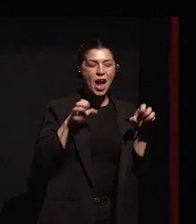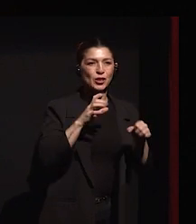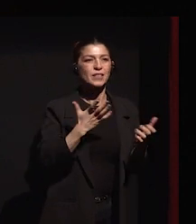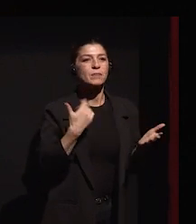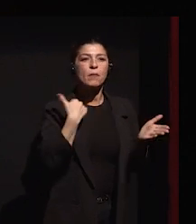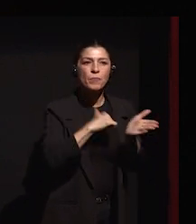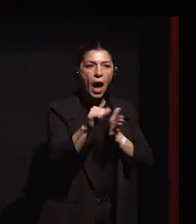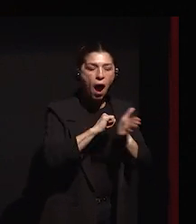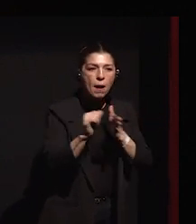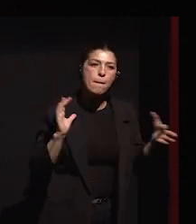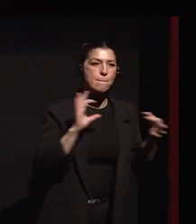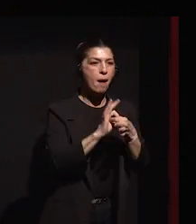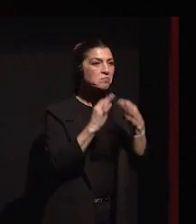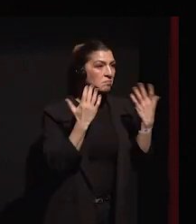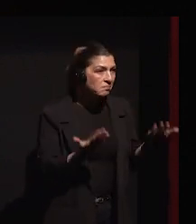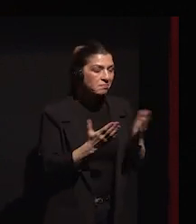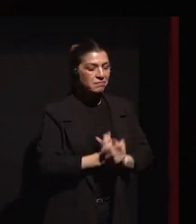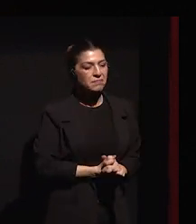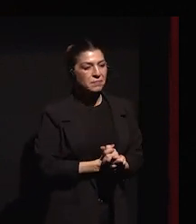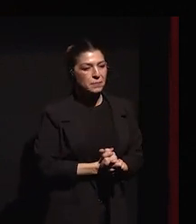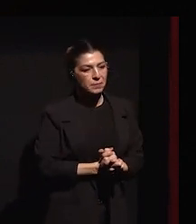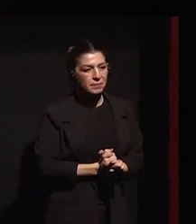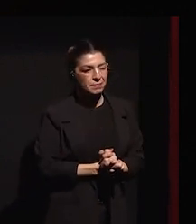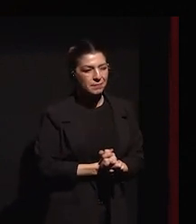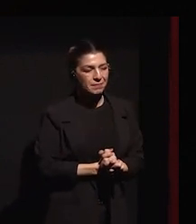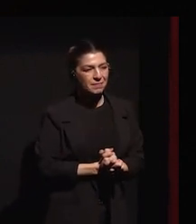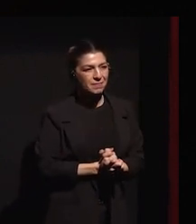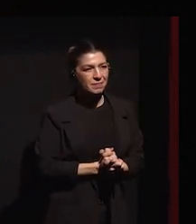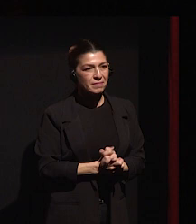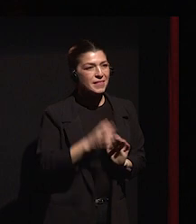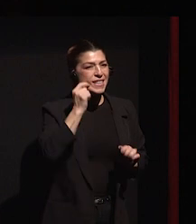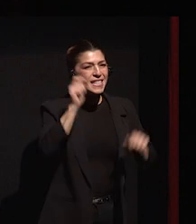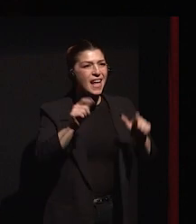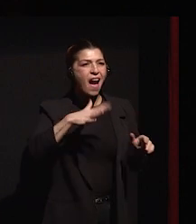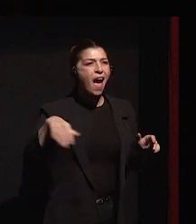And makes you fall in love with human beings, which is why we fight for equality,